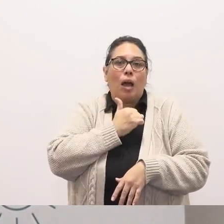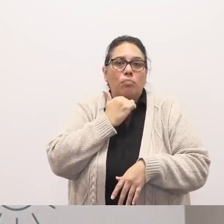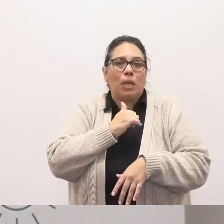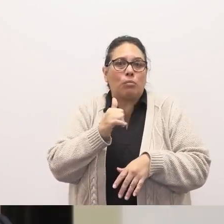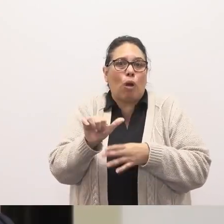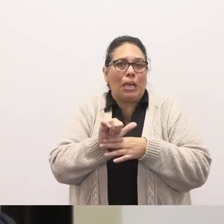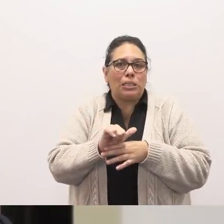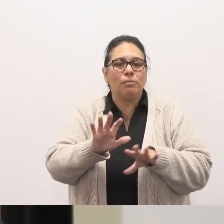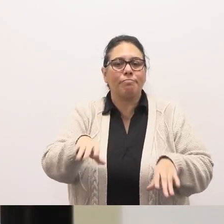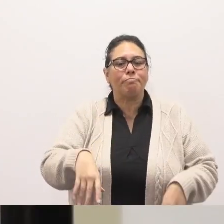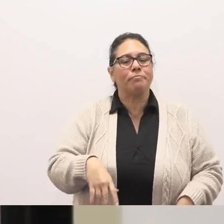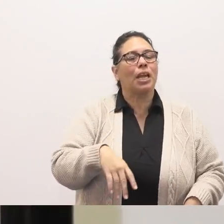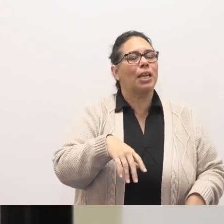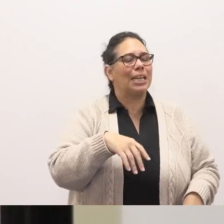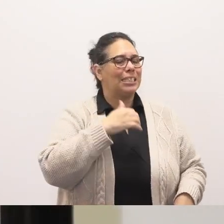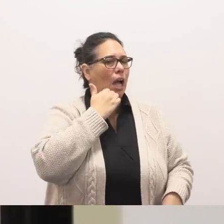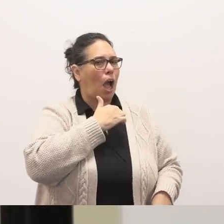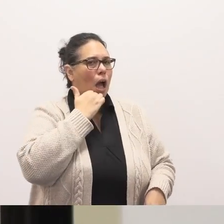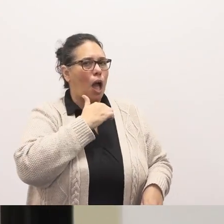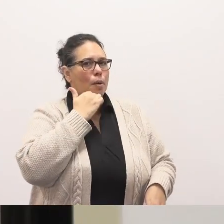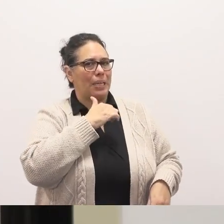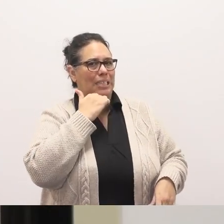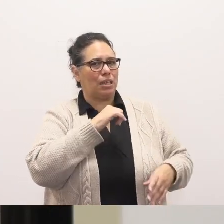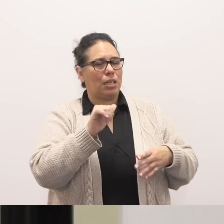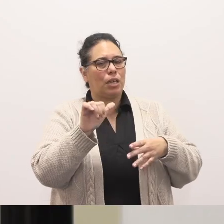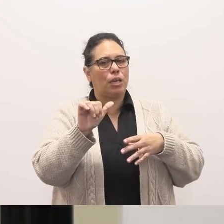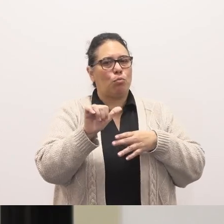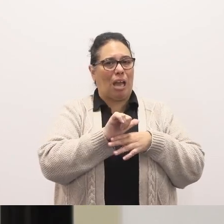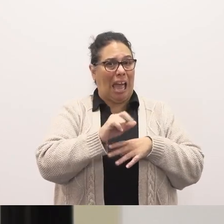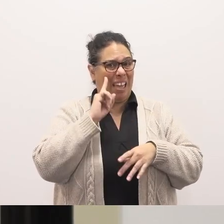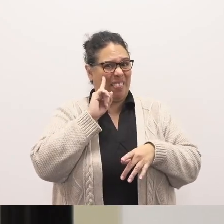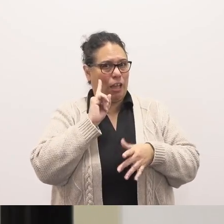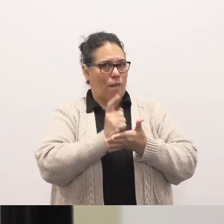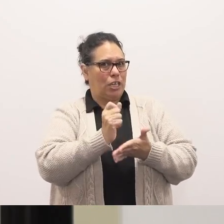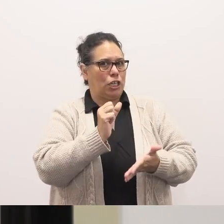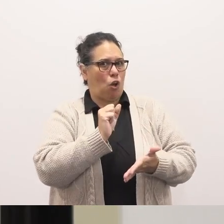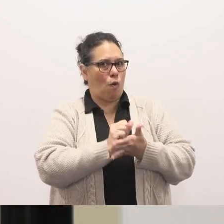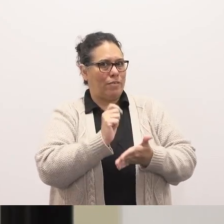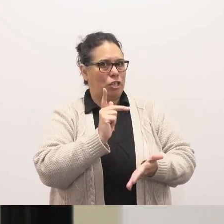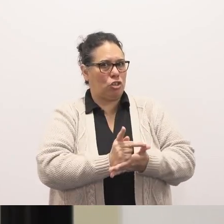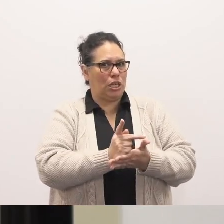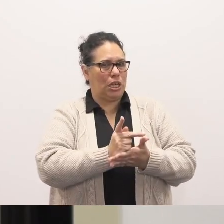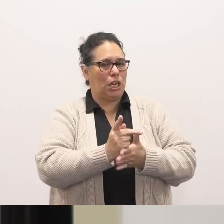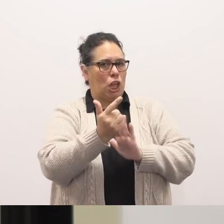It's a common practice. I think she's an ex-officio Secretary of the Board of Education under the statute.